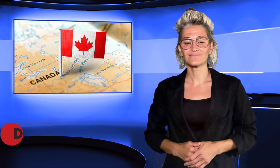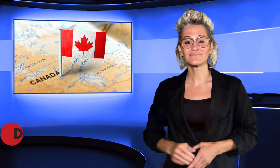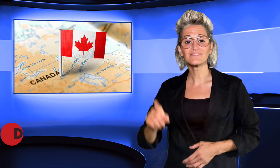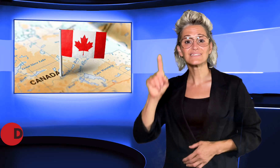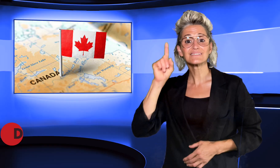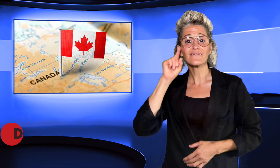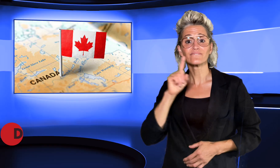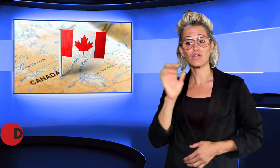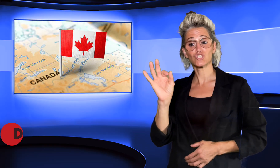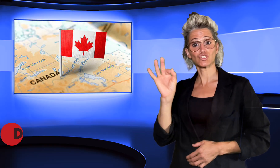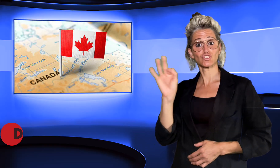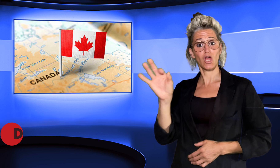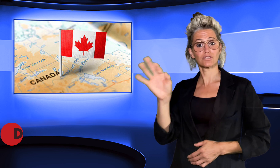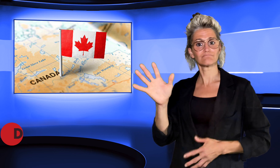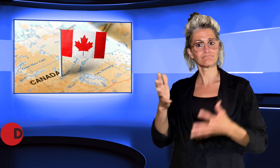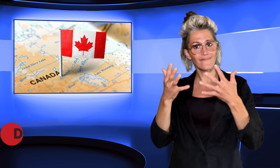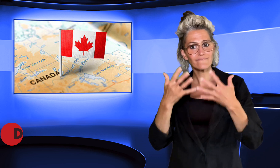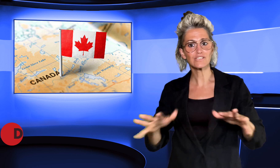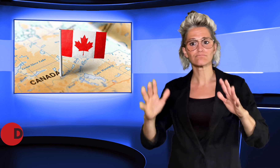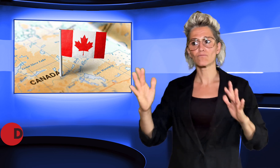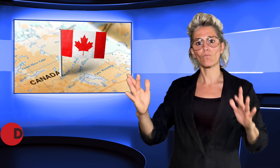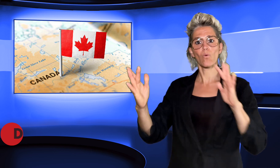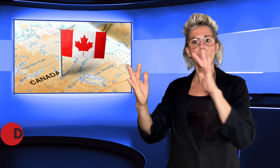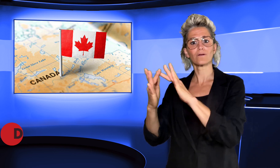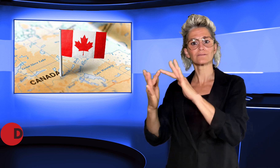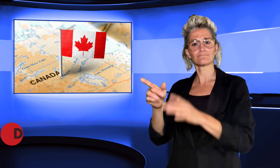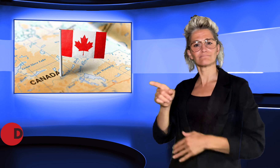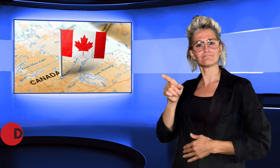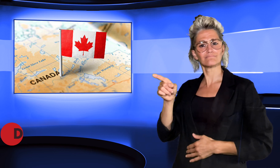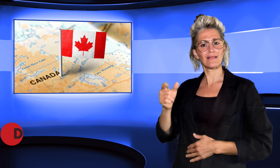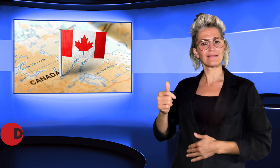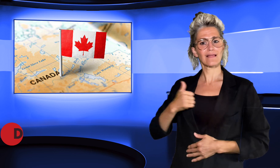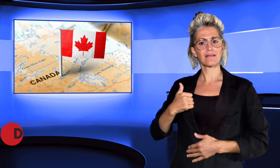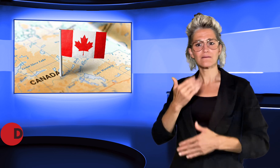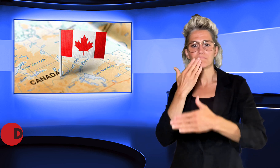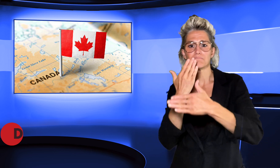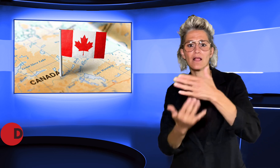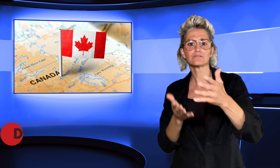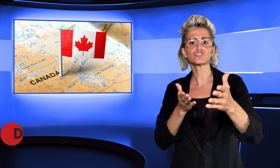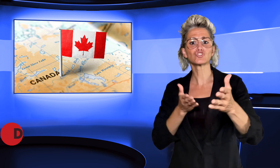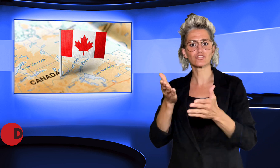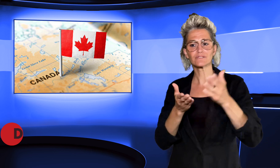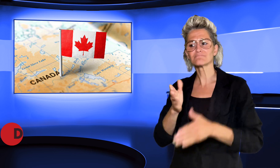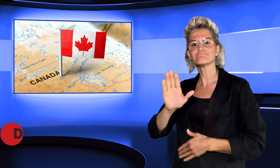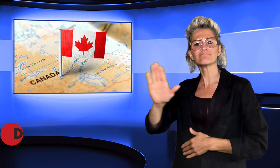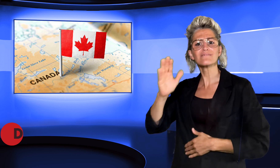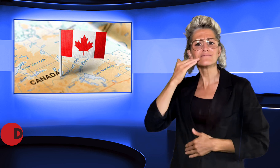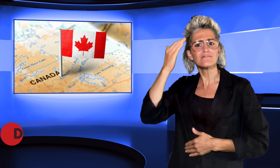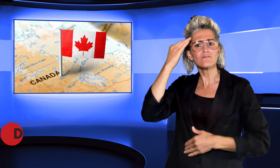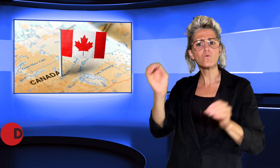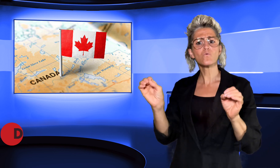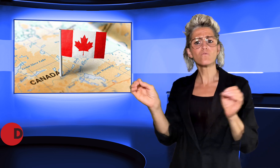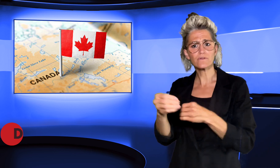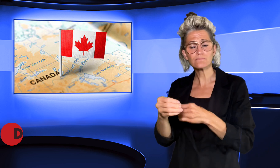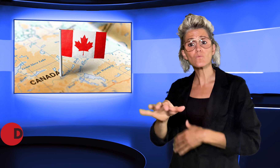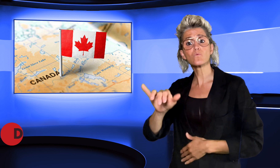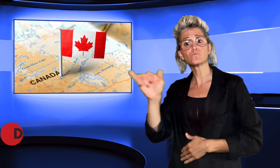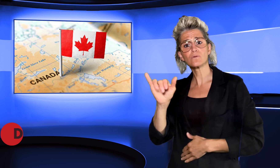[SIGNER]: DeafDots contacted both Canadian Blood Services head office and